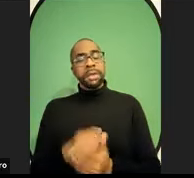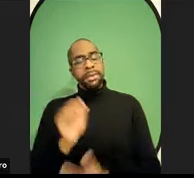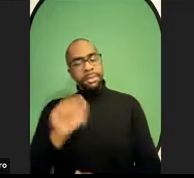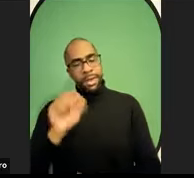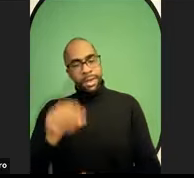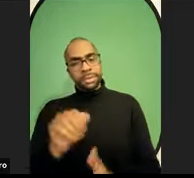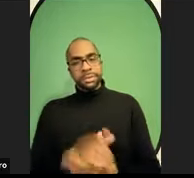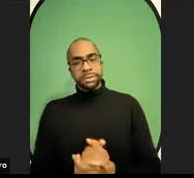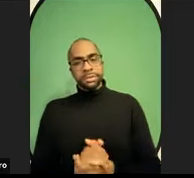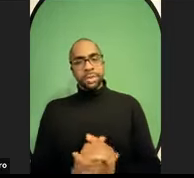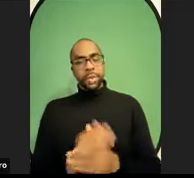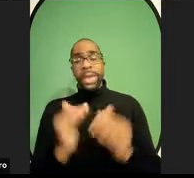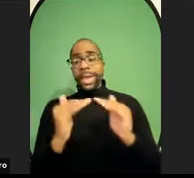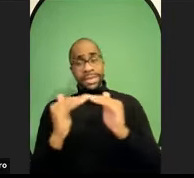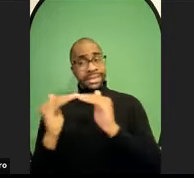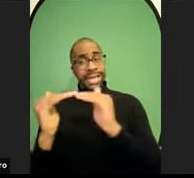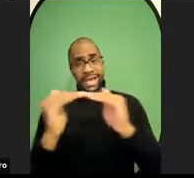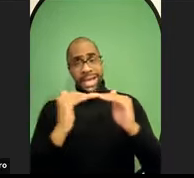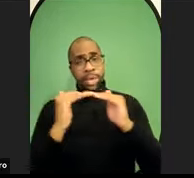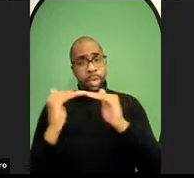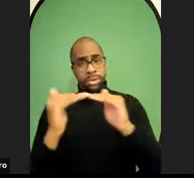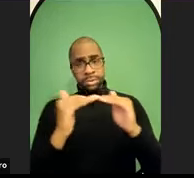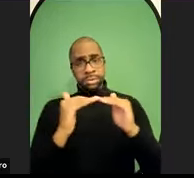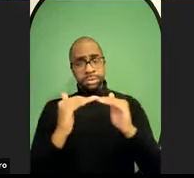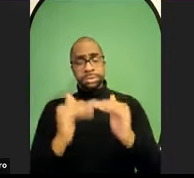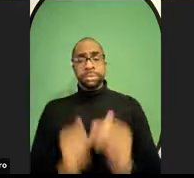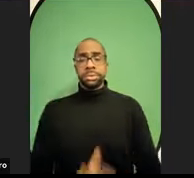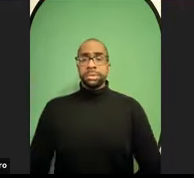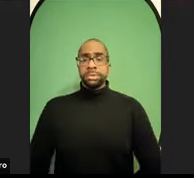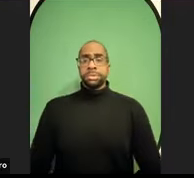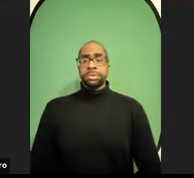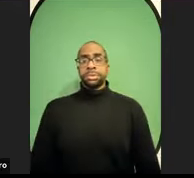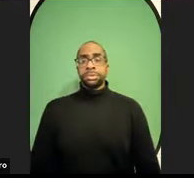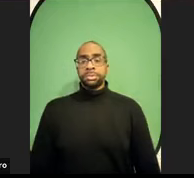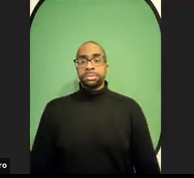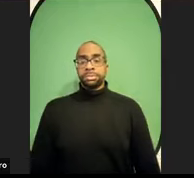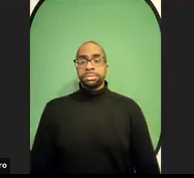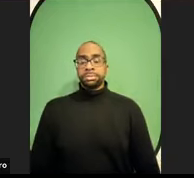bus.